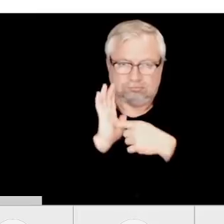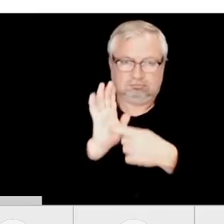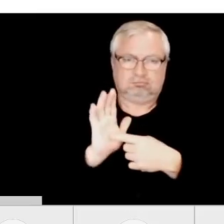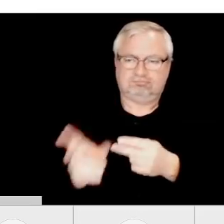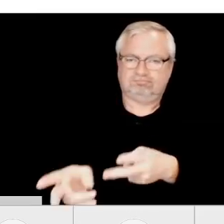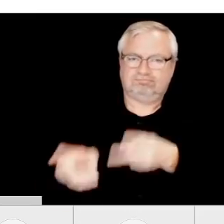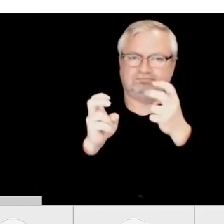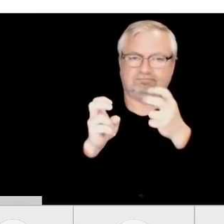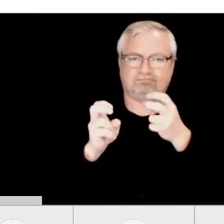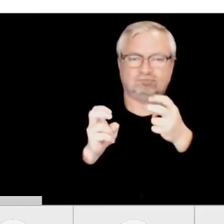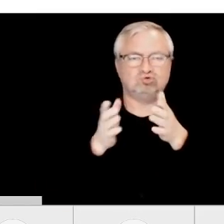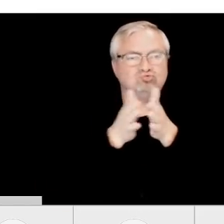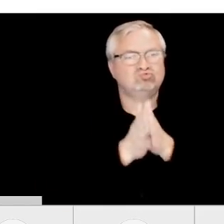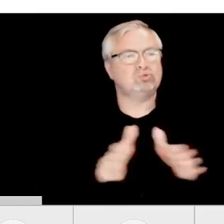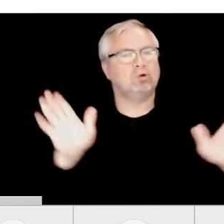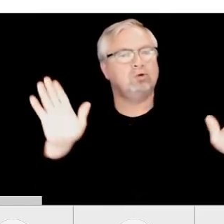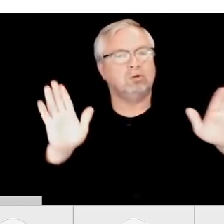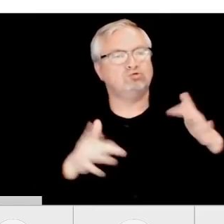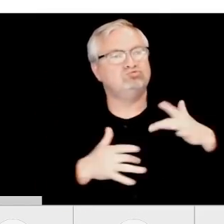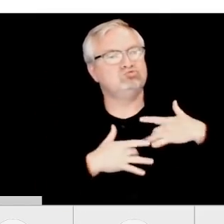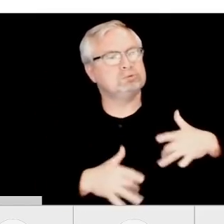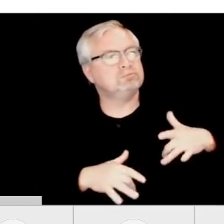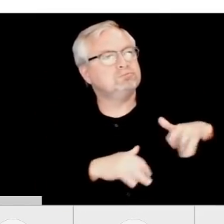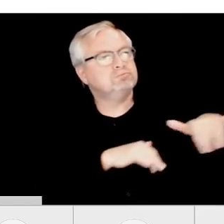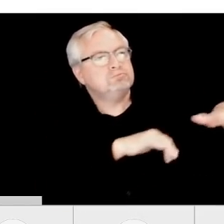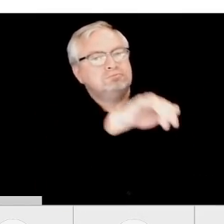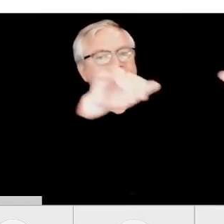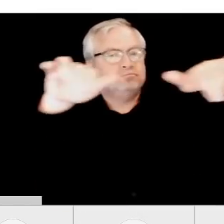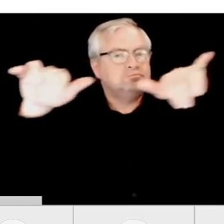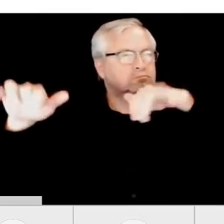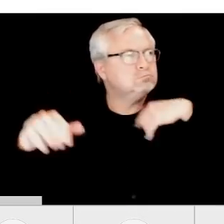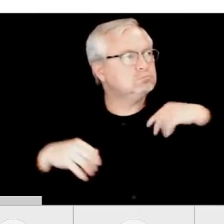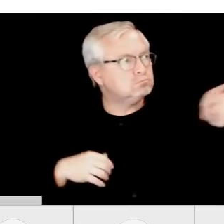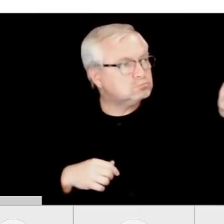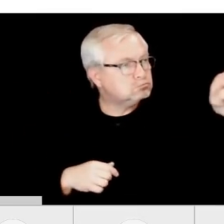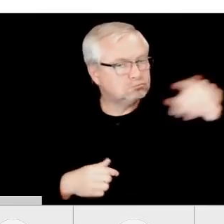And how we know diseases spread between people is through contact and between